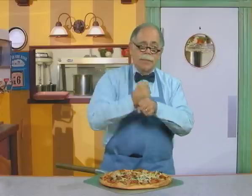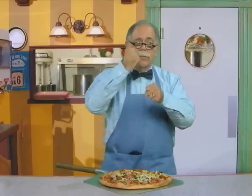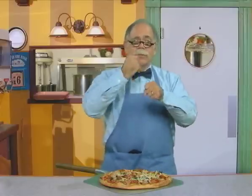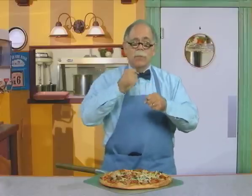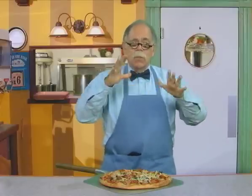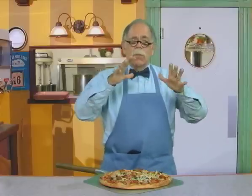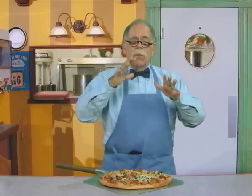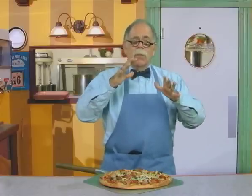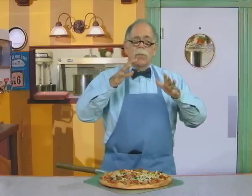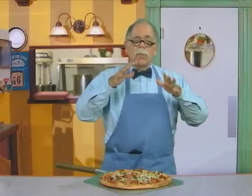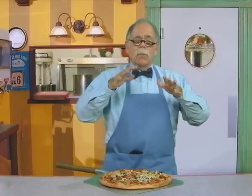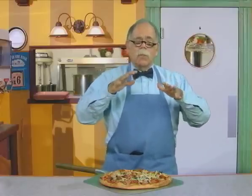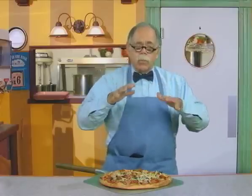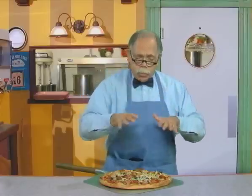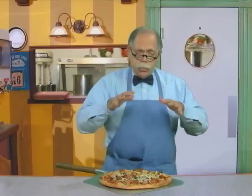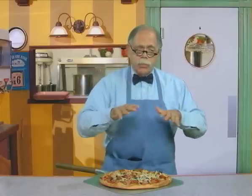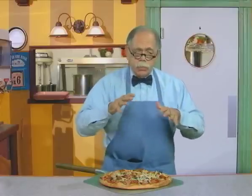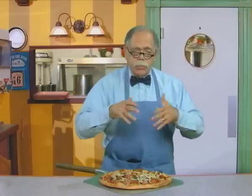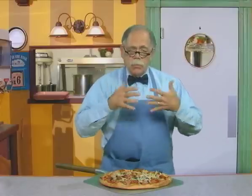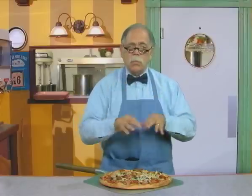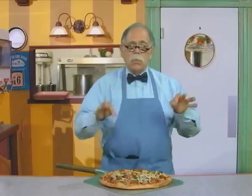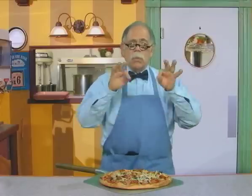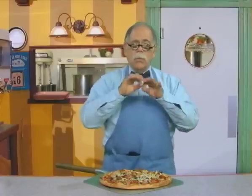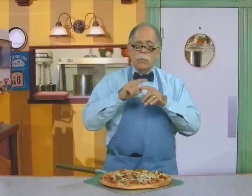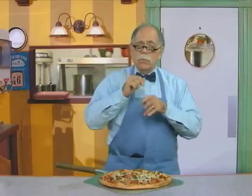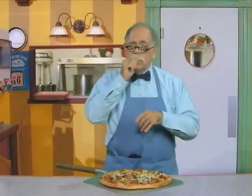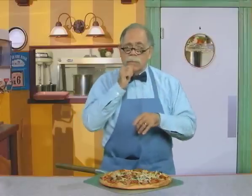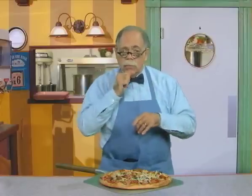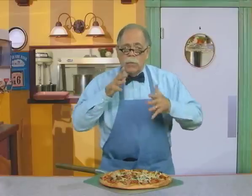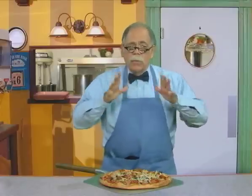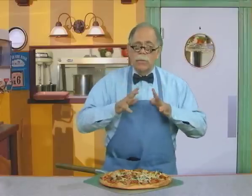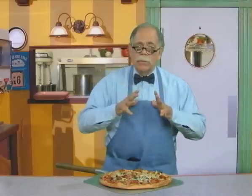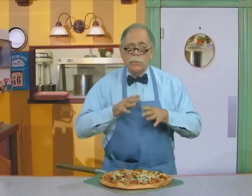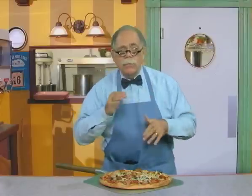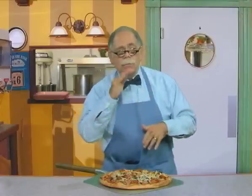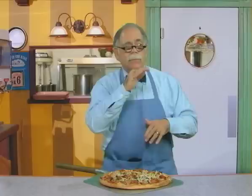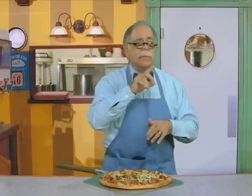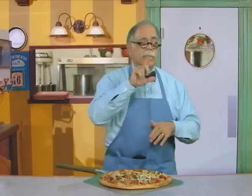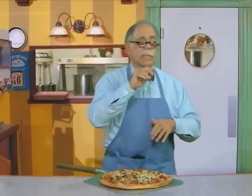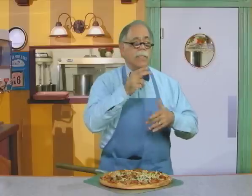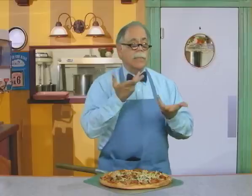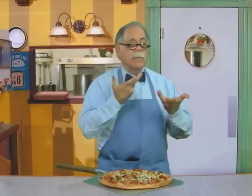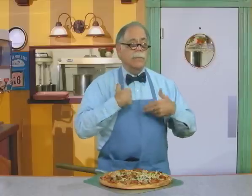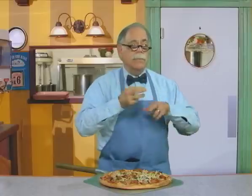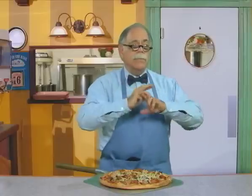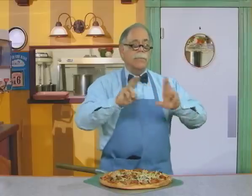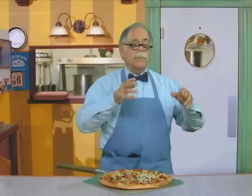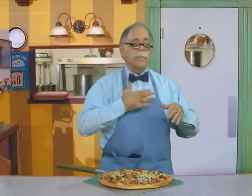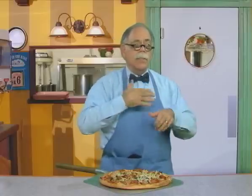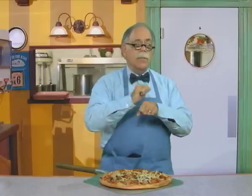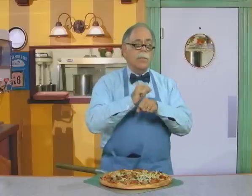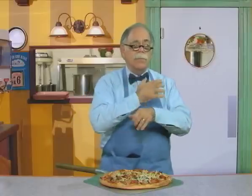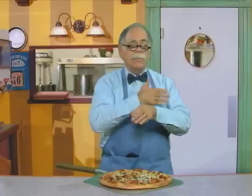IT WAS IMPORTANT TO BE PATIENT. THEN JACOB WENT TO LABAN, AND HE SAID,